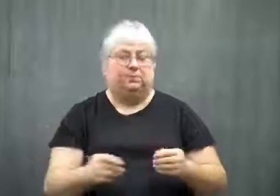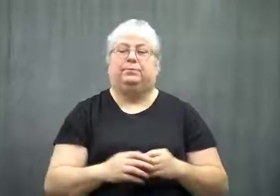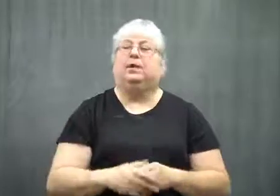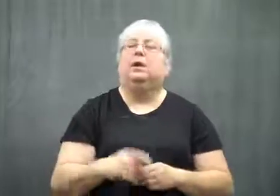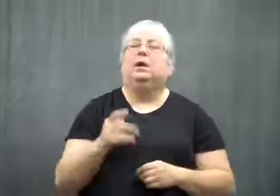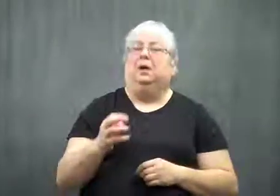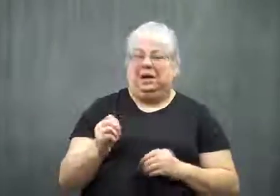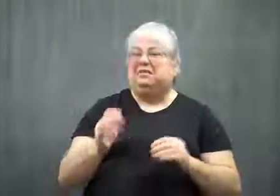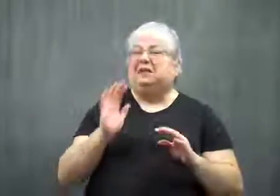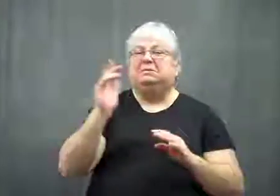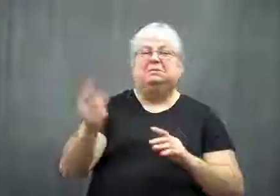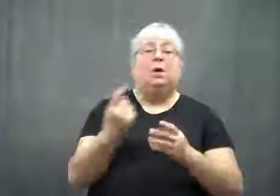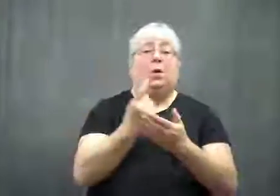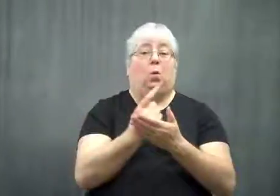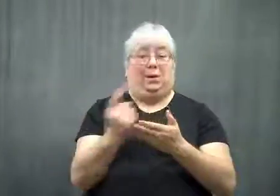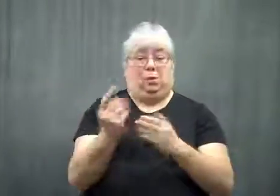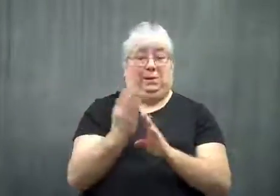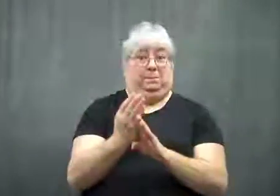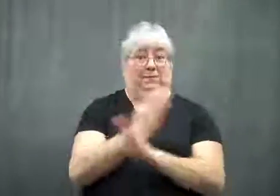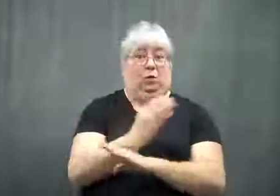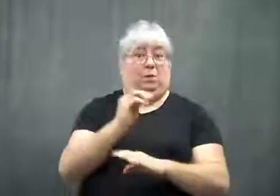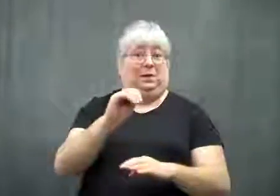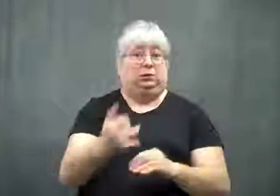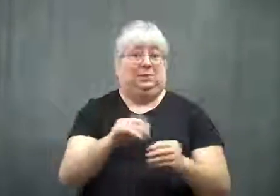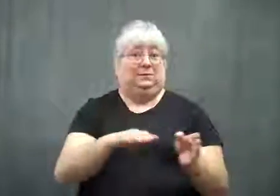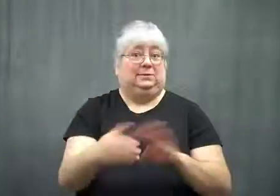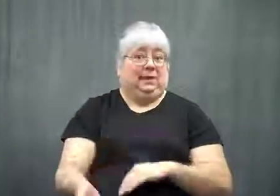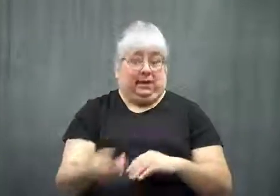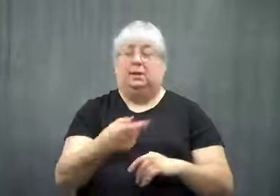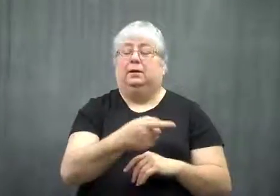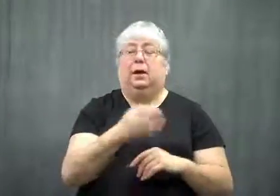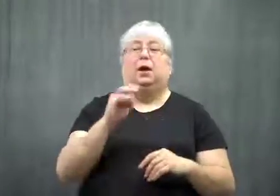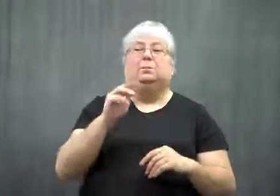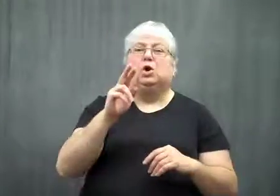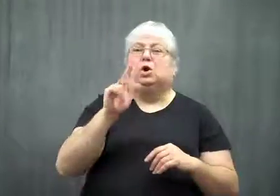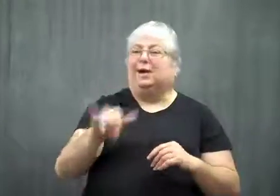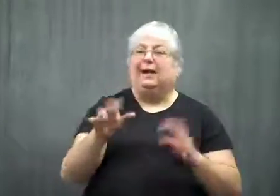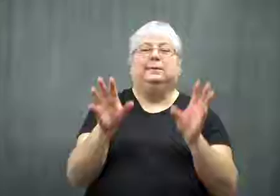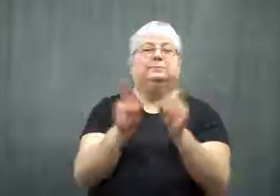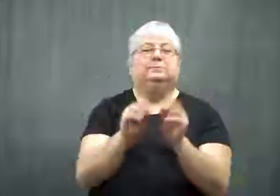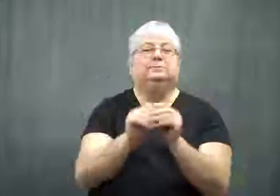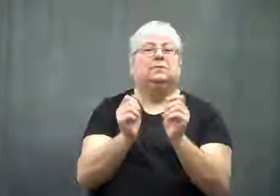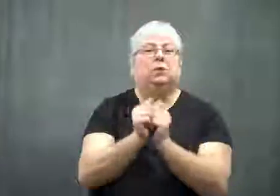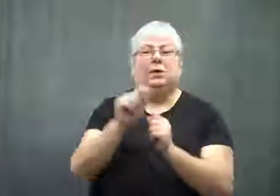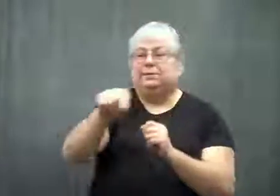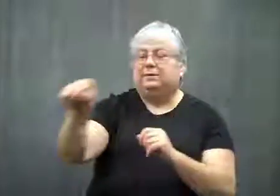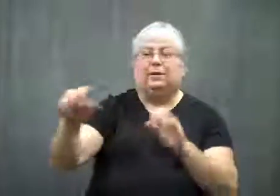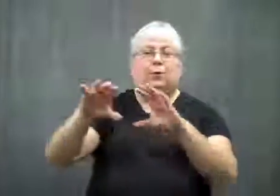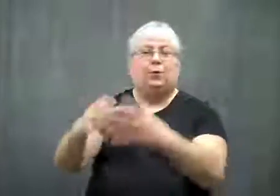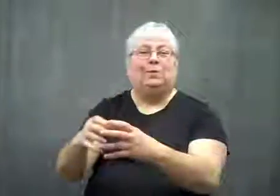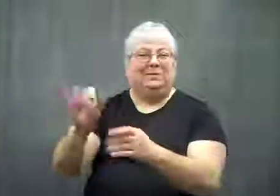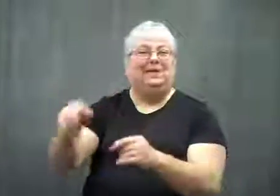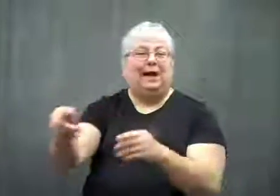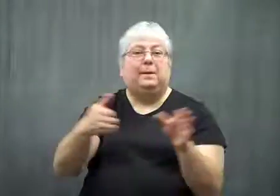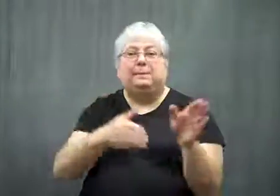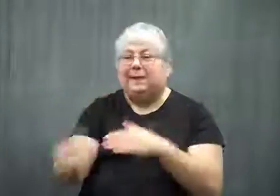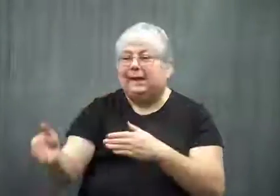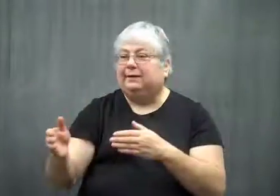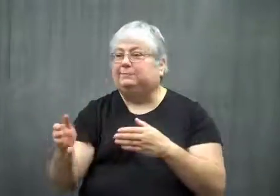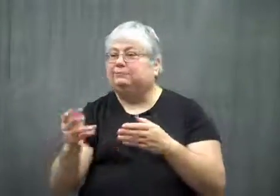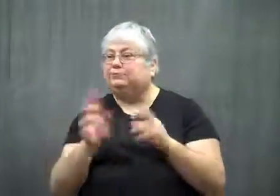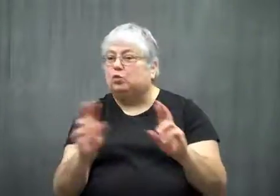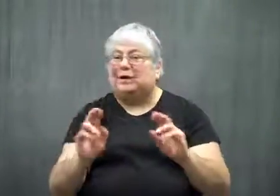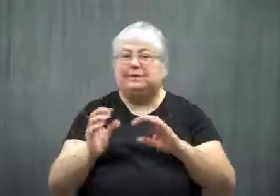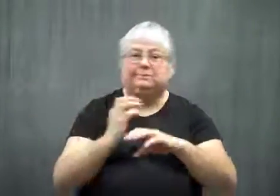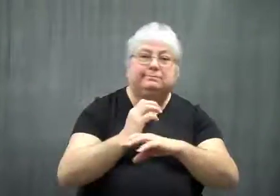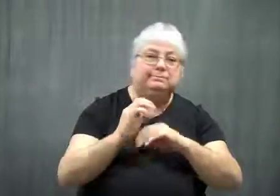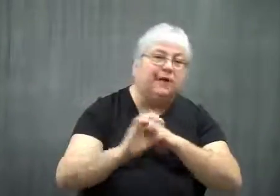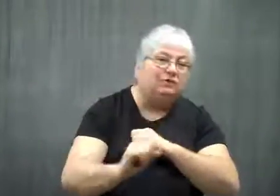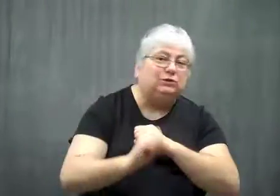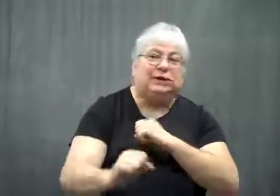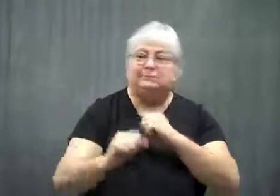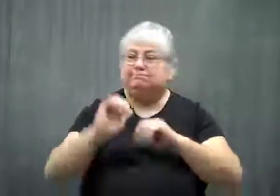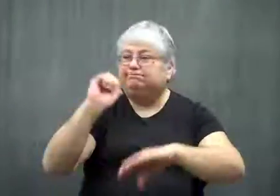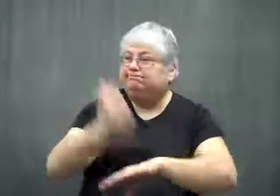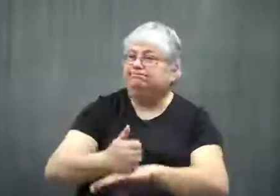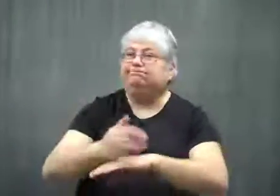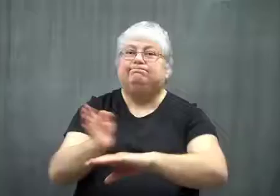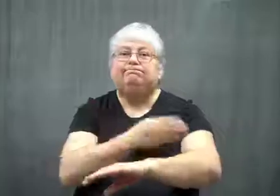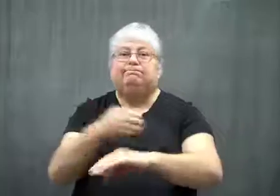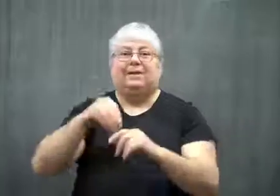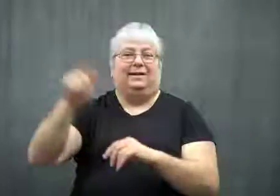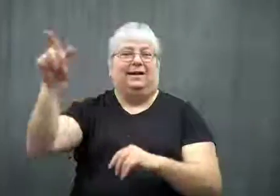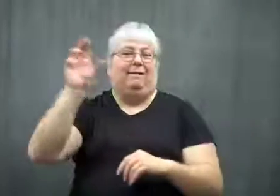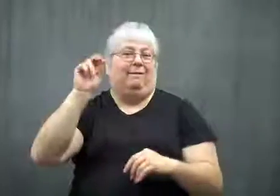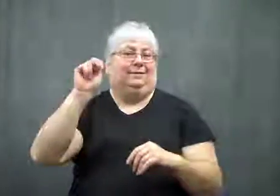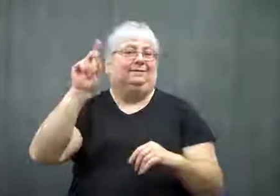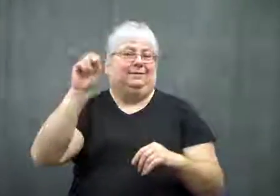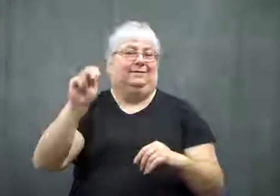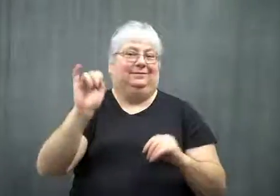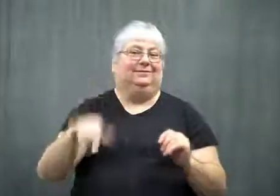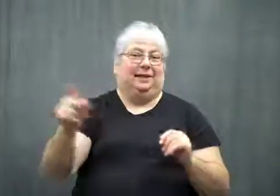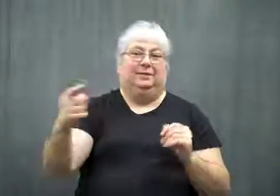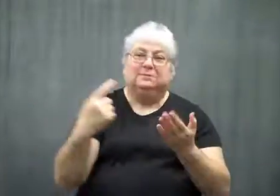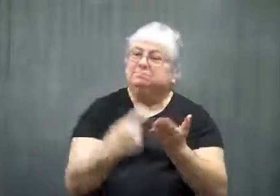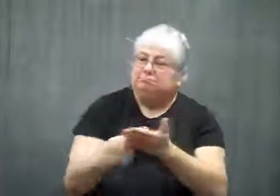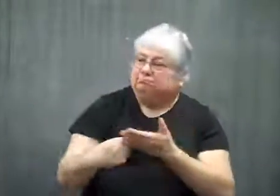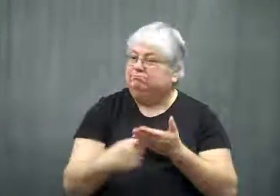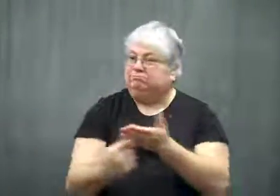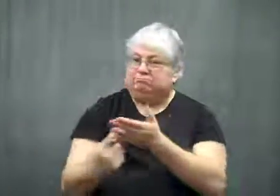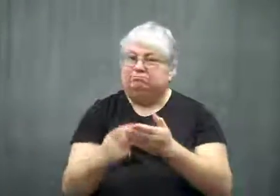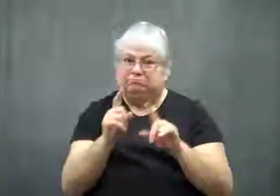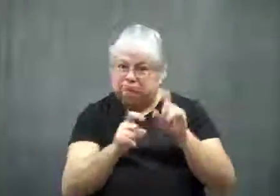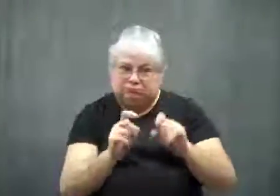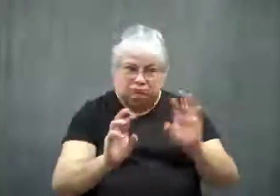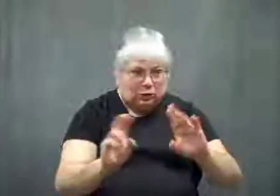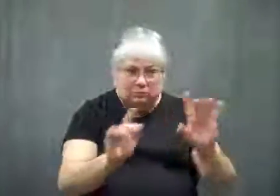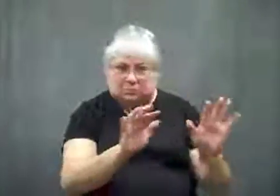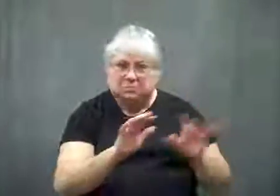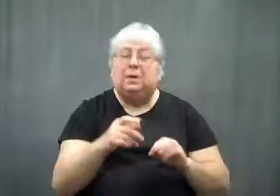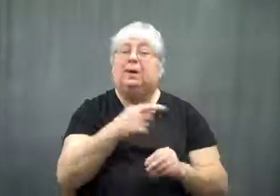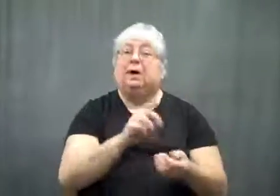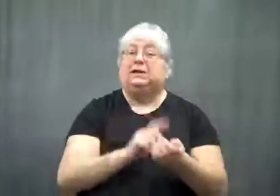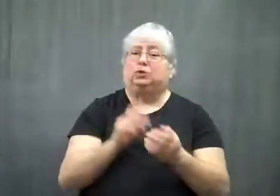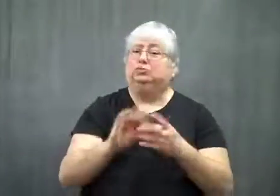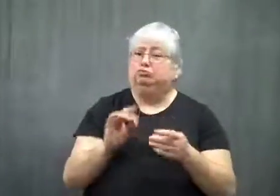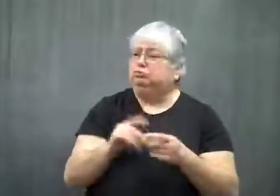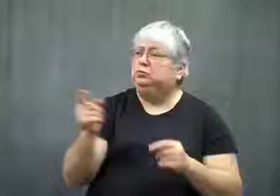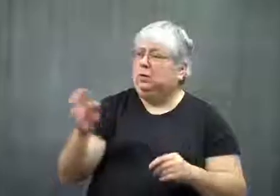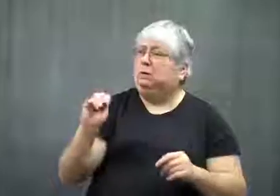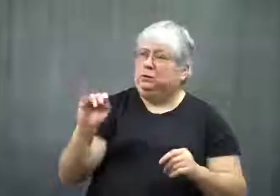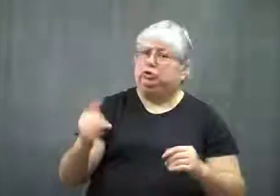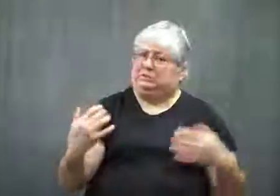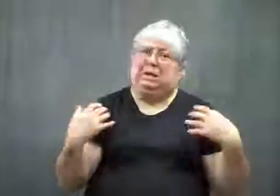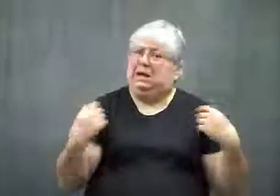The week before Jackson died, Murray met with the promoters of the London concerts.